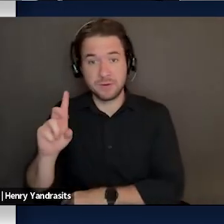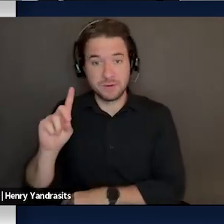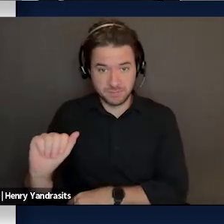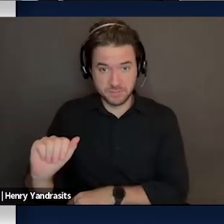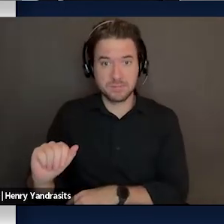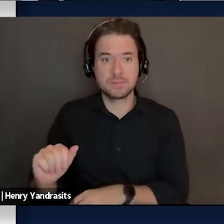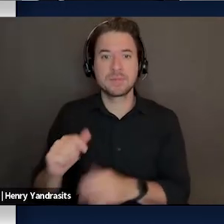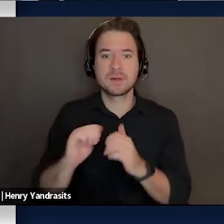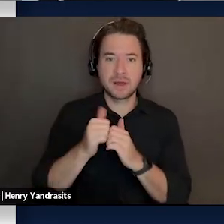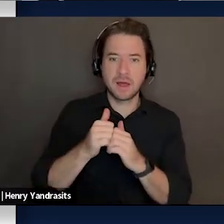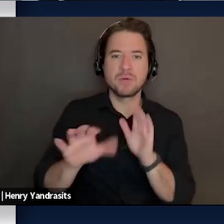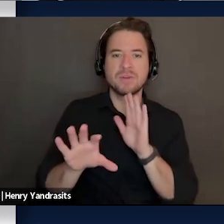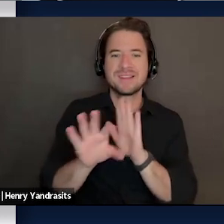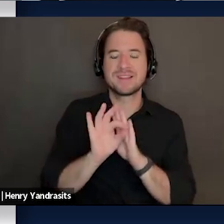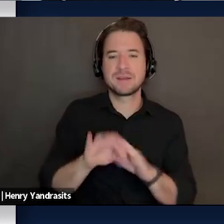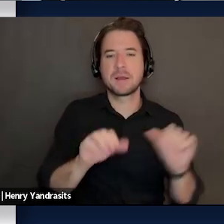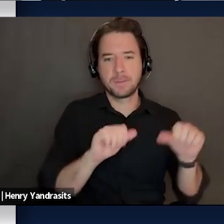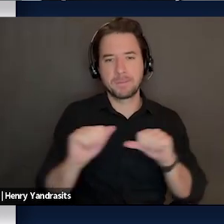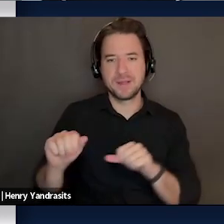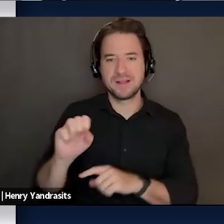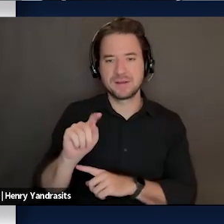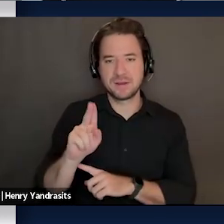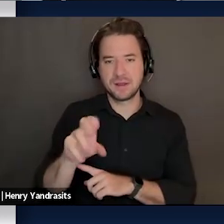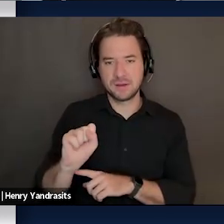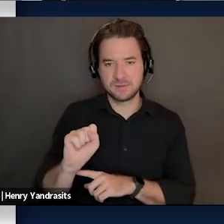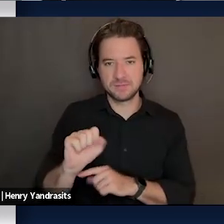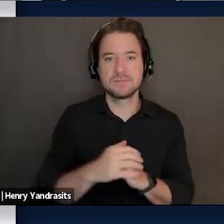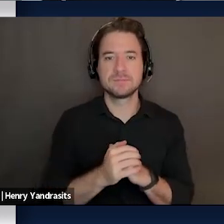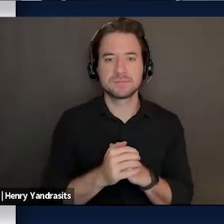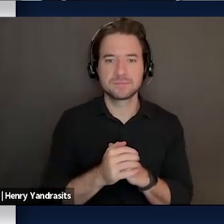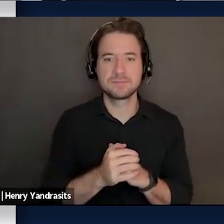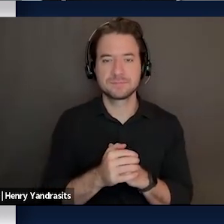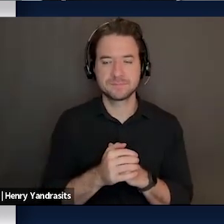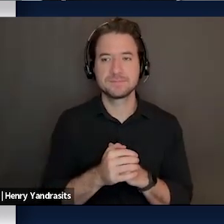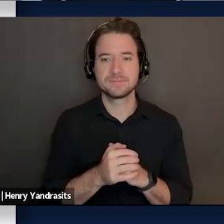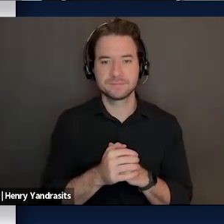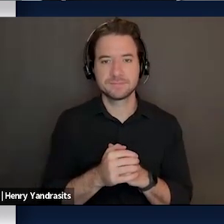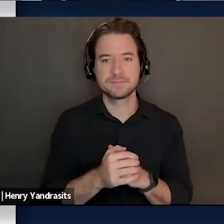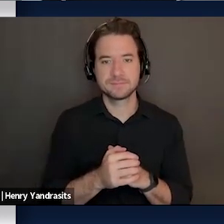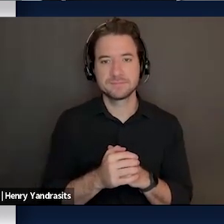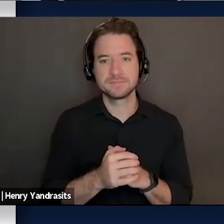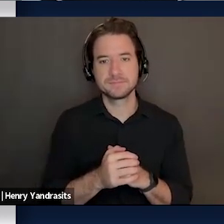by selecting Ability Status.